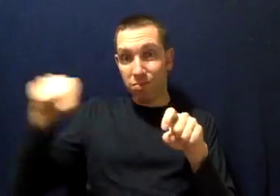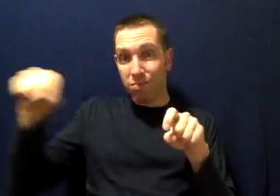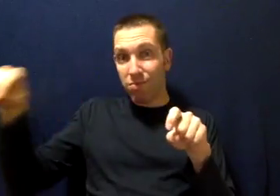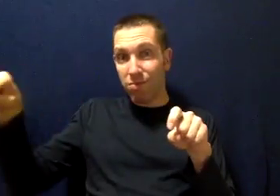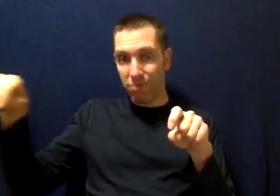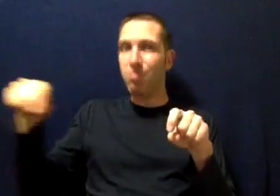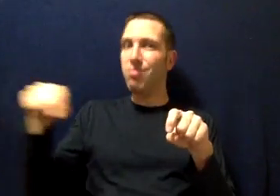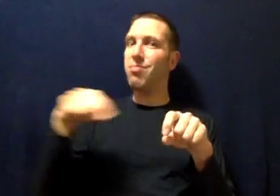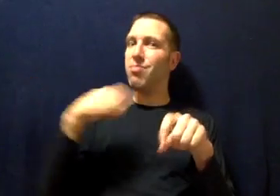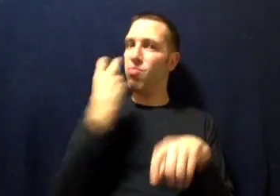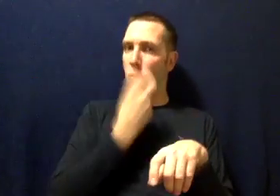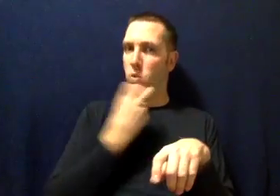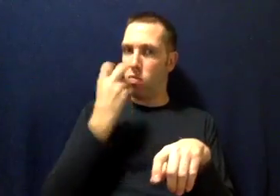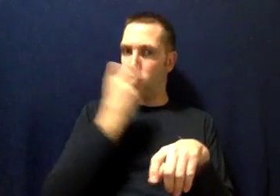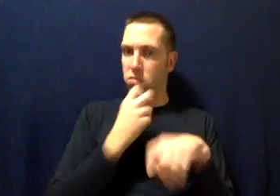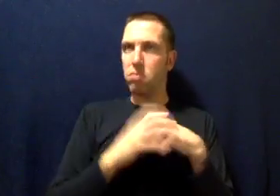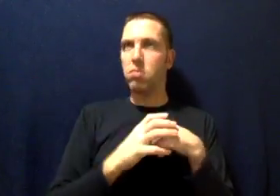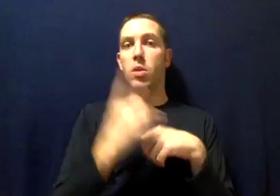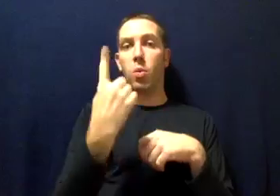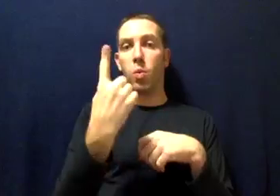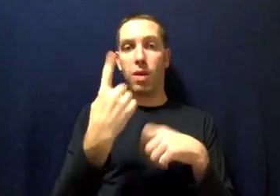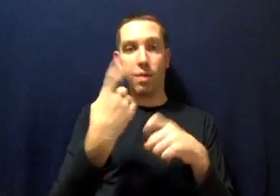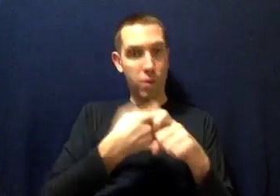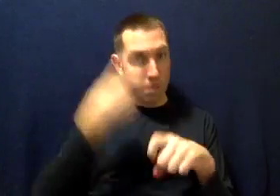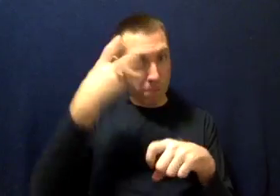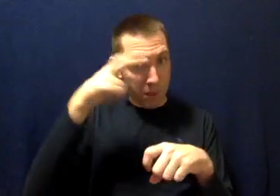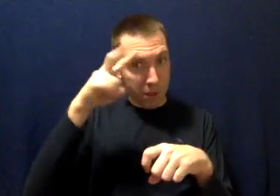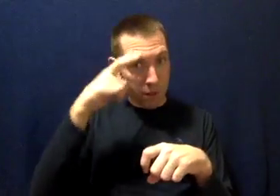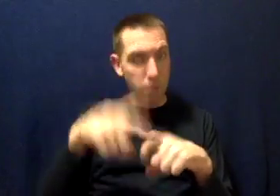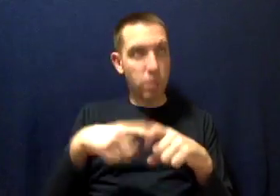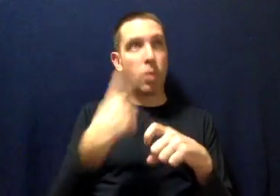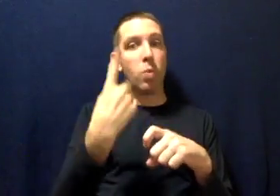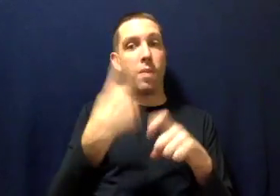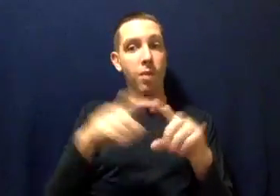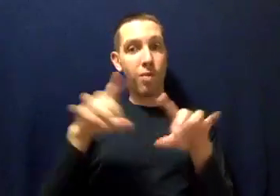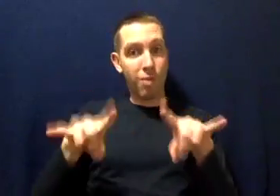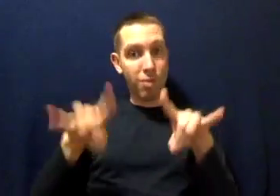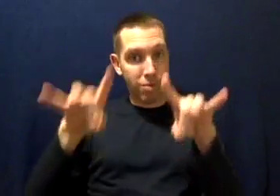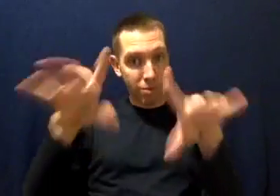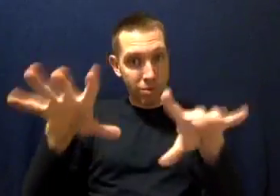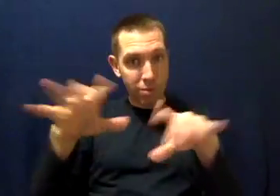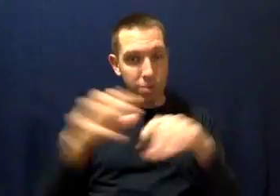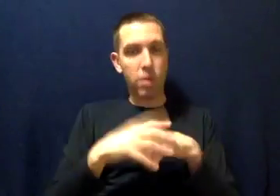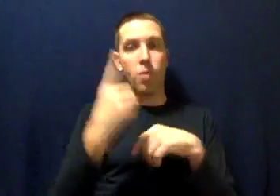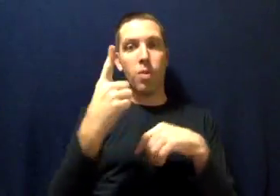All of the other panelists were oral. One was from Mexico. One from Australia.